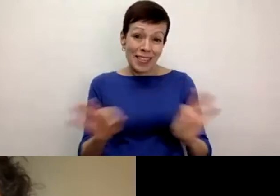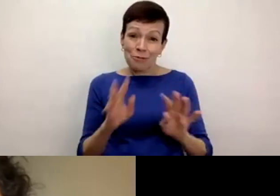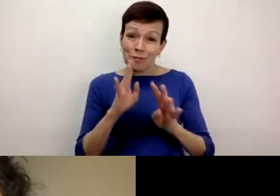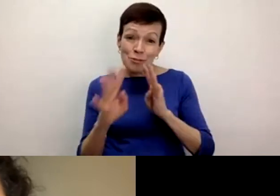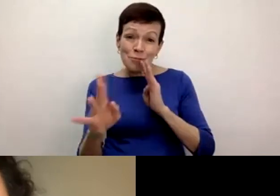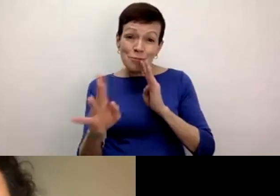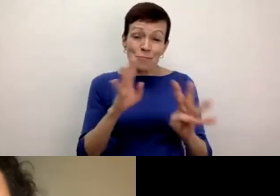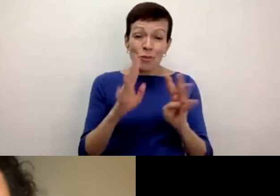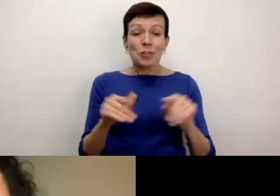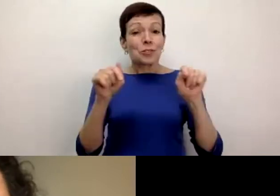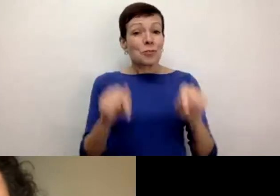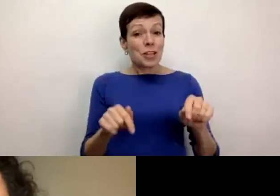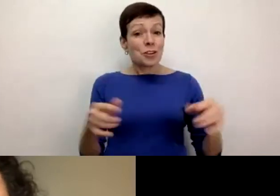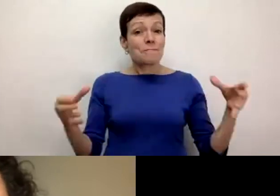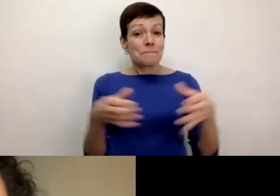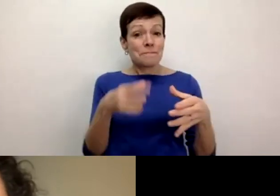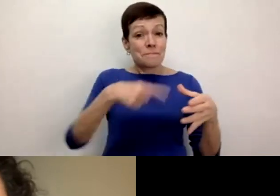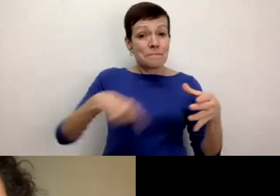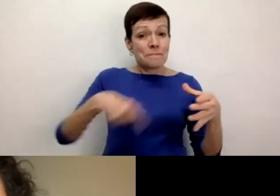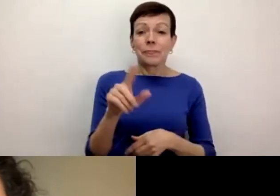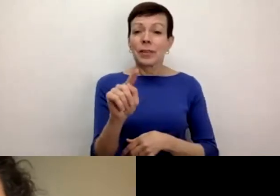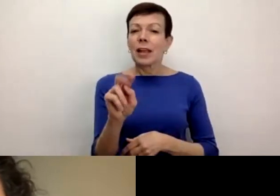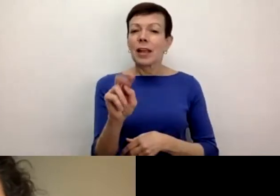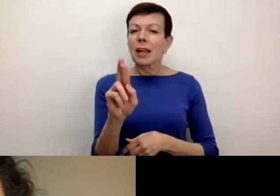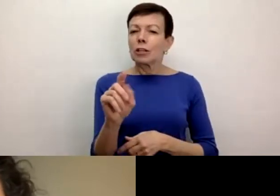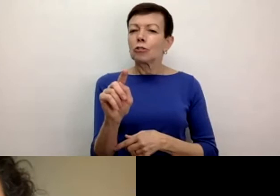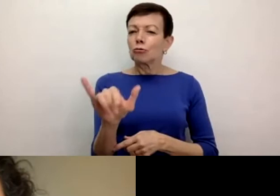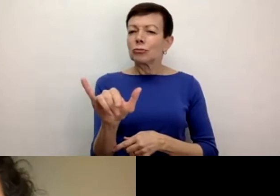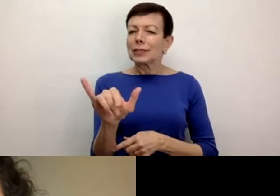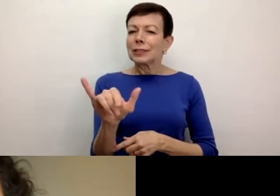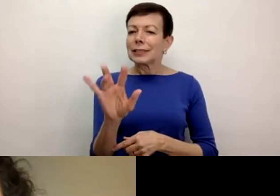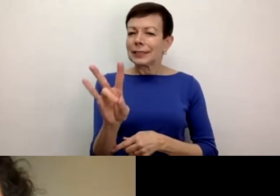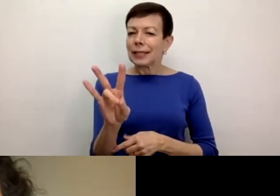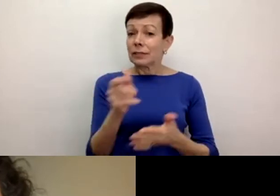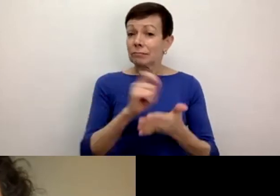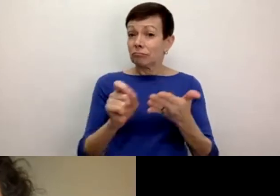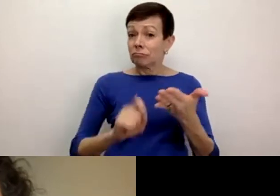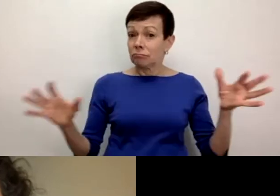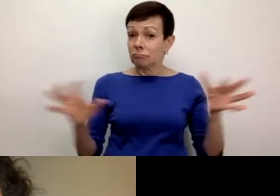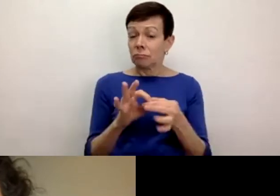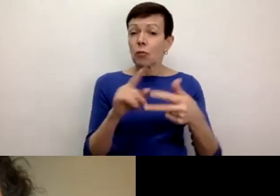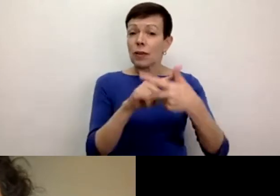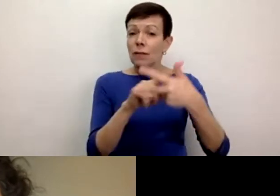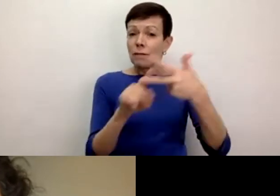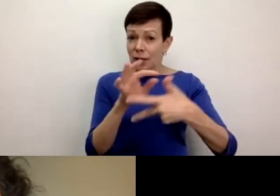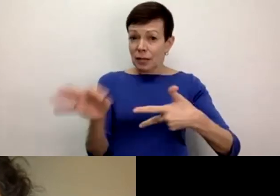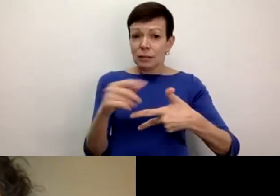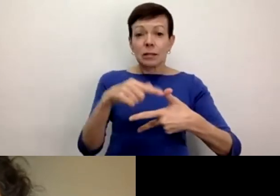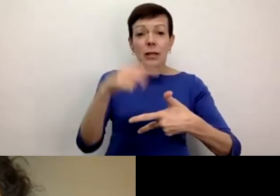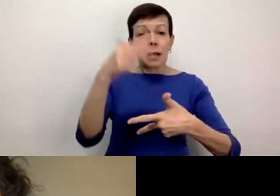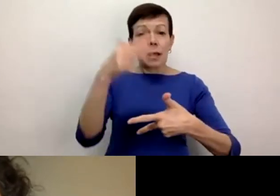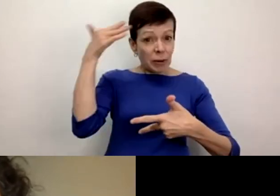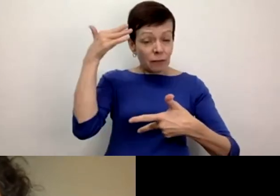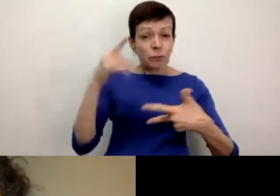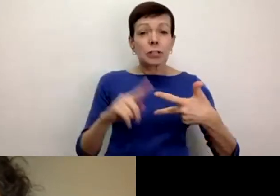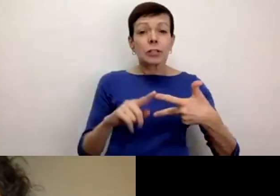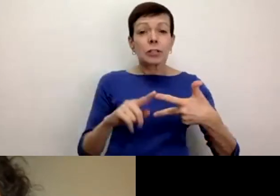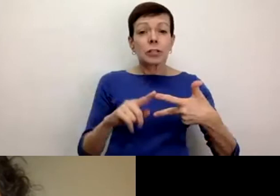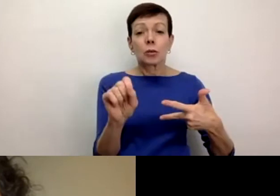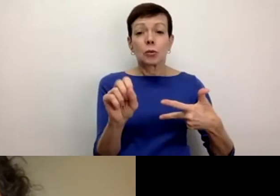7, we have three languages: the Blackfoot; the Tsuut’ina, language, which is as I said,